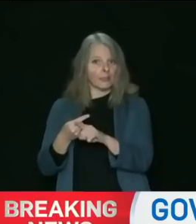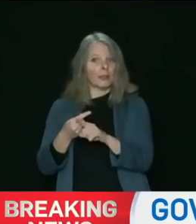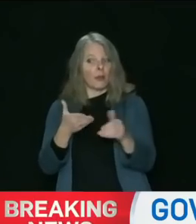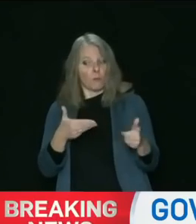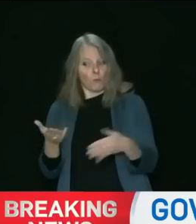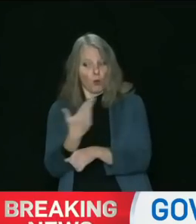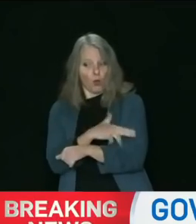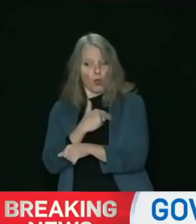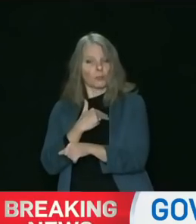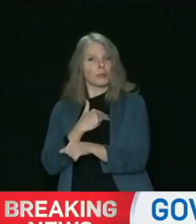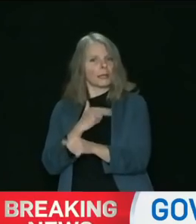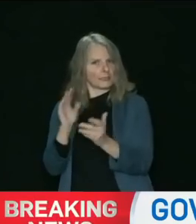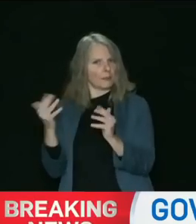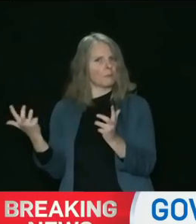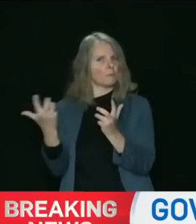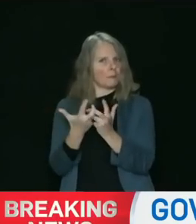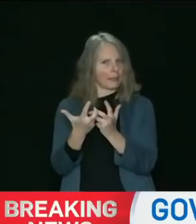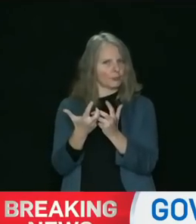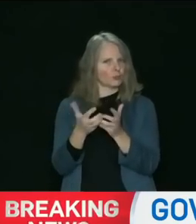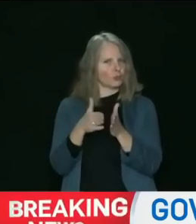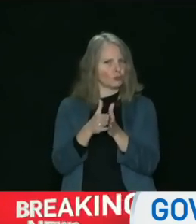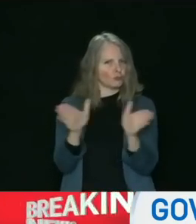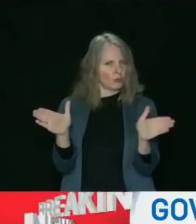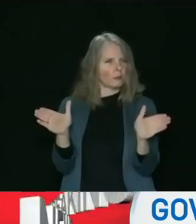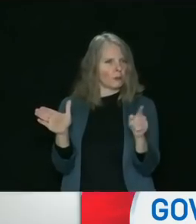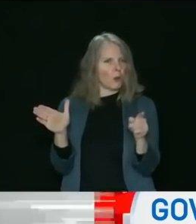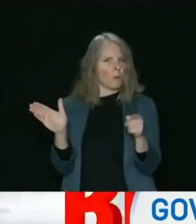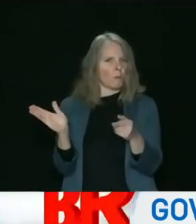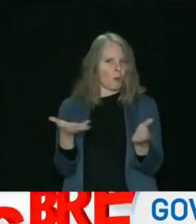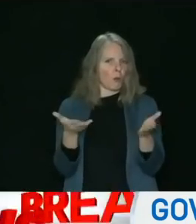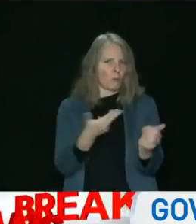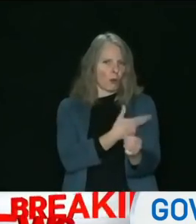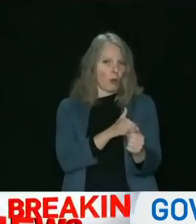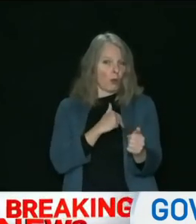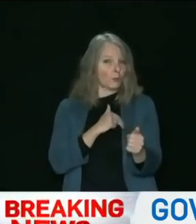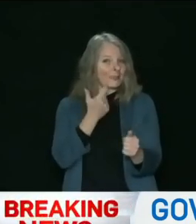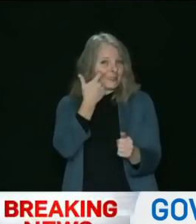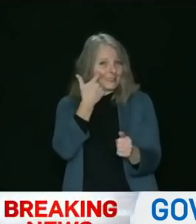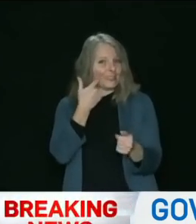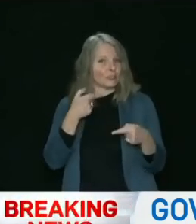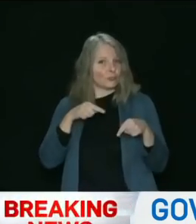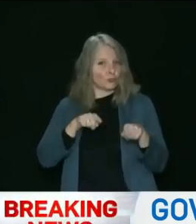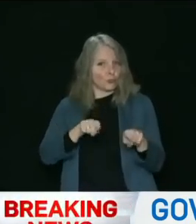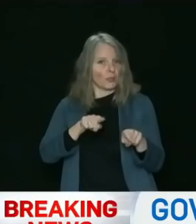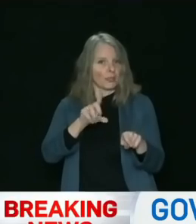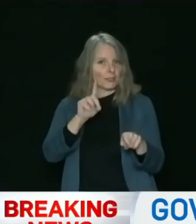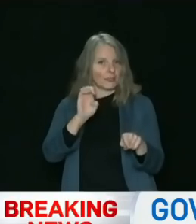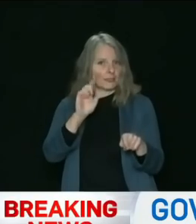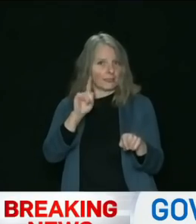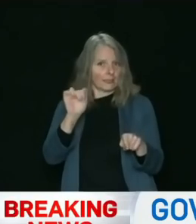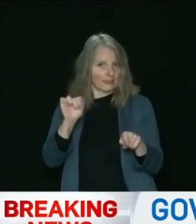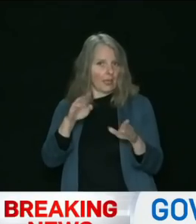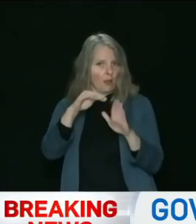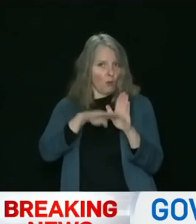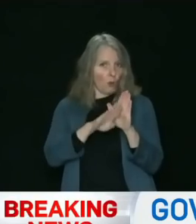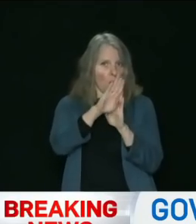DISEASE REQUIRING HOSPITALIZATION. IN THIS GRAPH, THE SHAPE OF THE